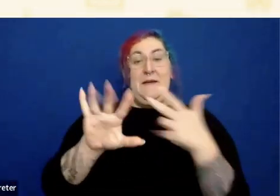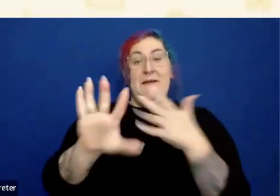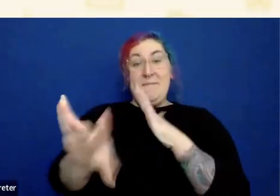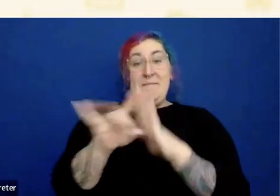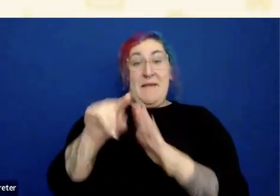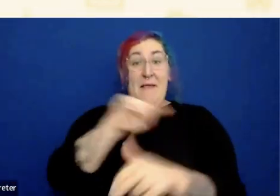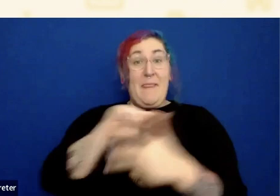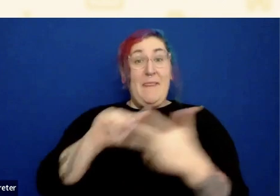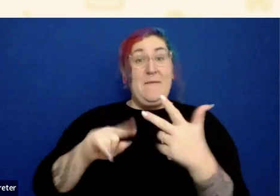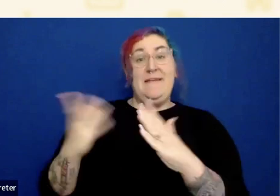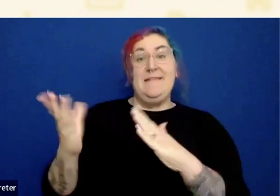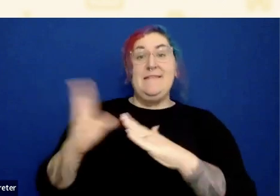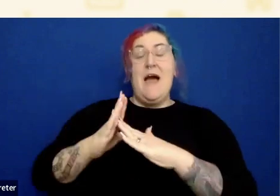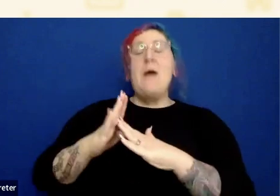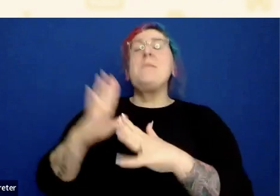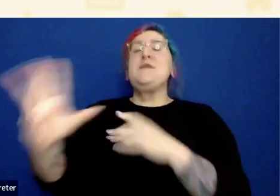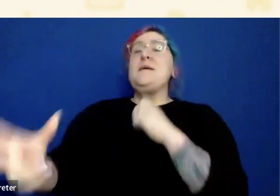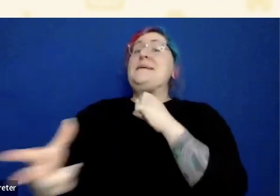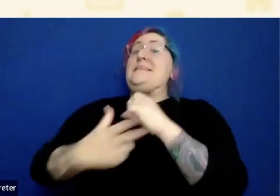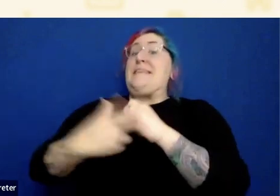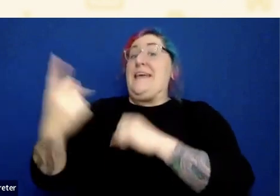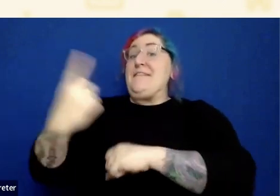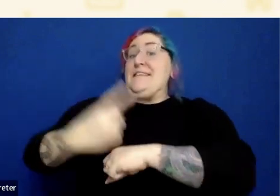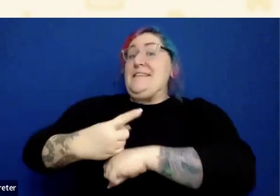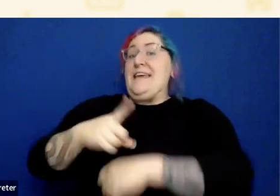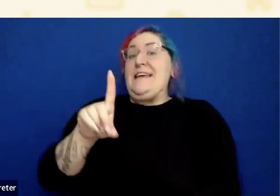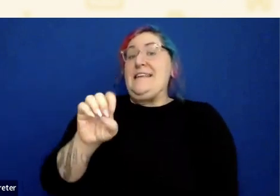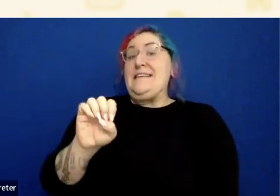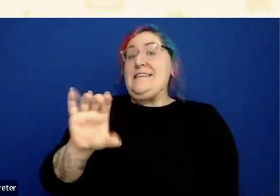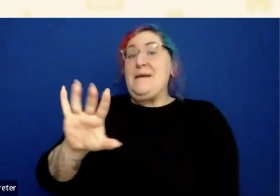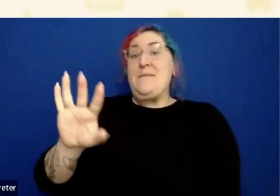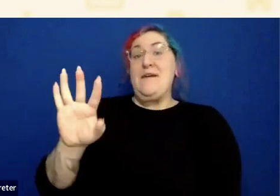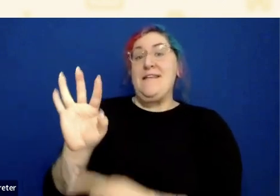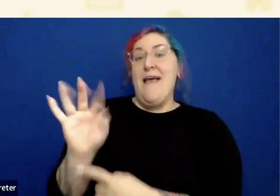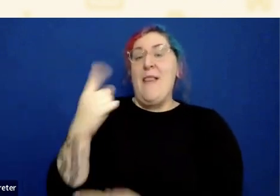The celebration will happen in San Francisco. It's a bit of a fundraiser for the foundation.